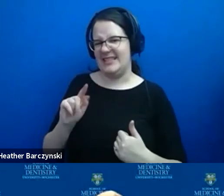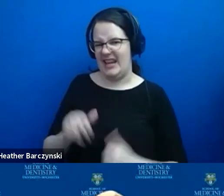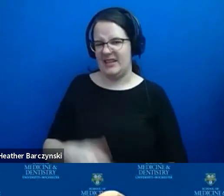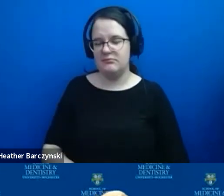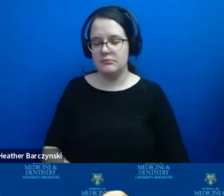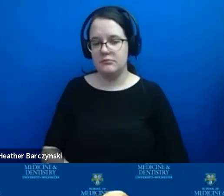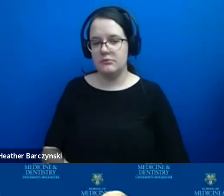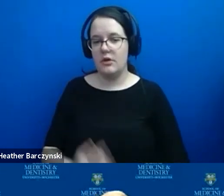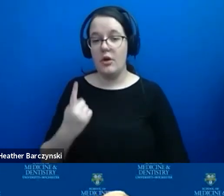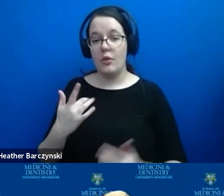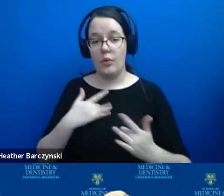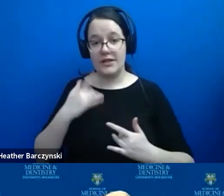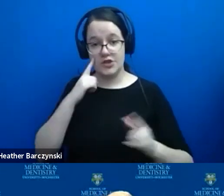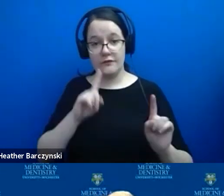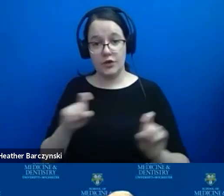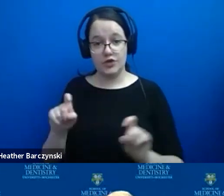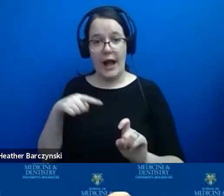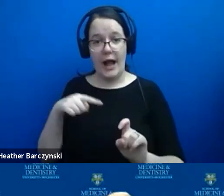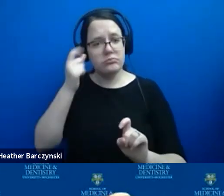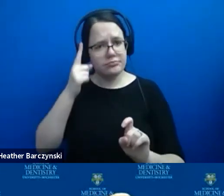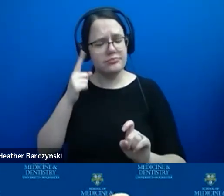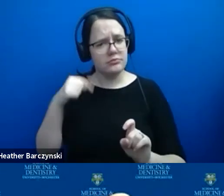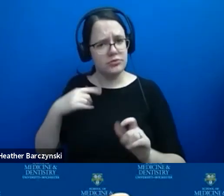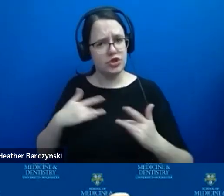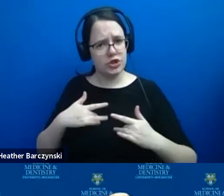and this is a trial this is a concern moving forward the astrazeneca study